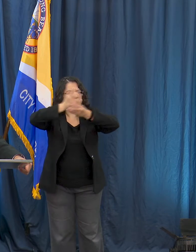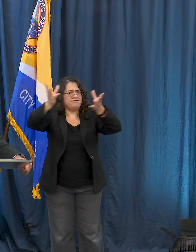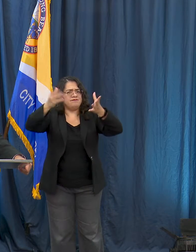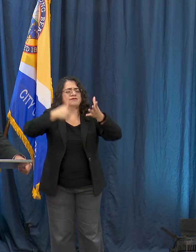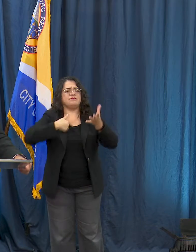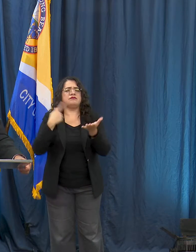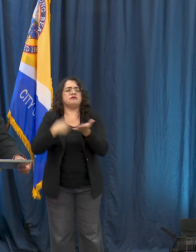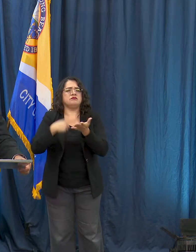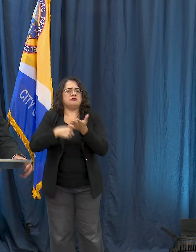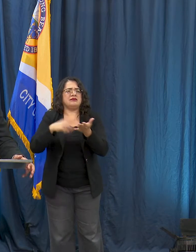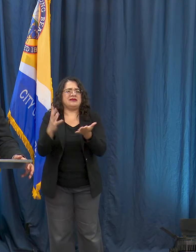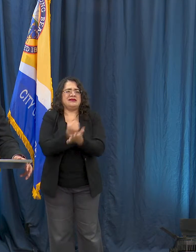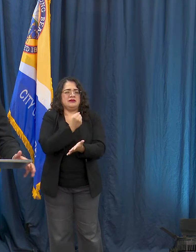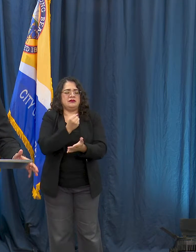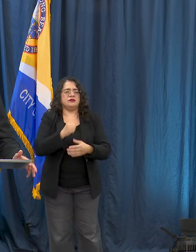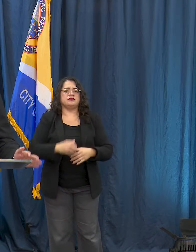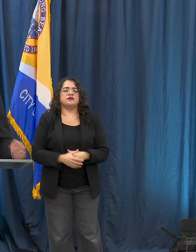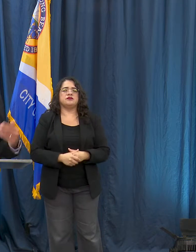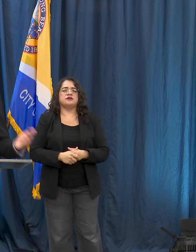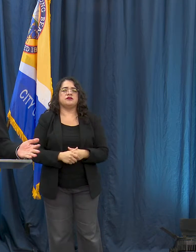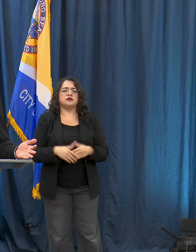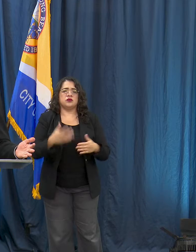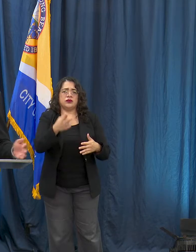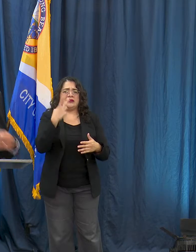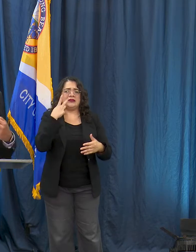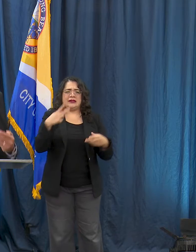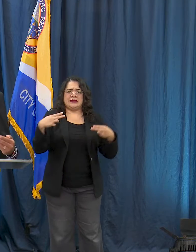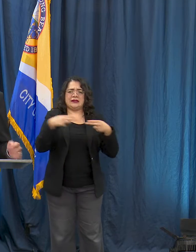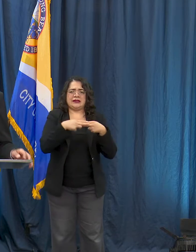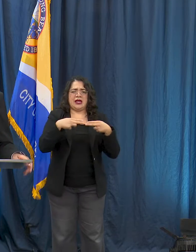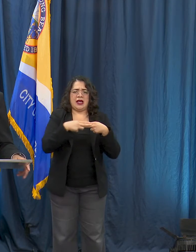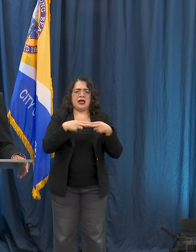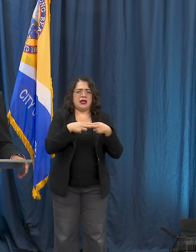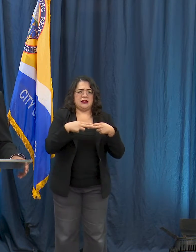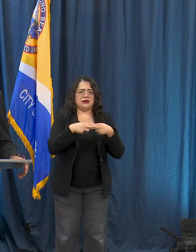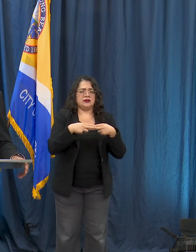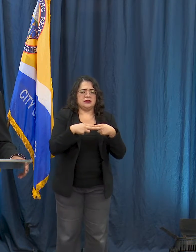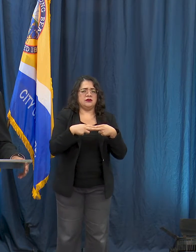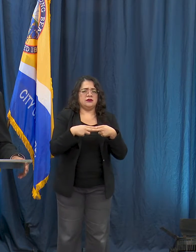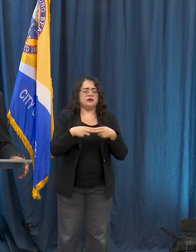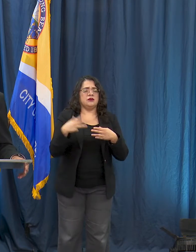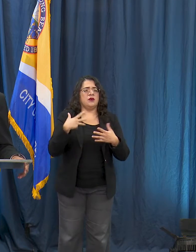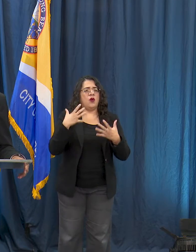begin by just going over some slides that you've seen before, but it's important for the community to get updated.